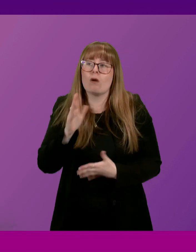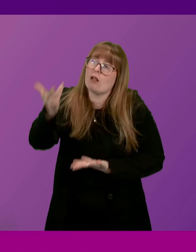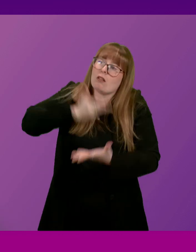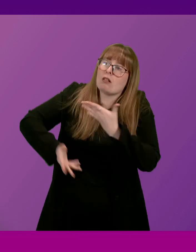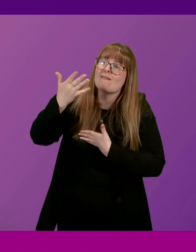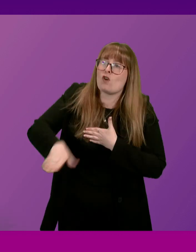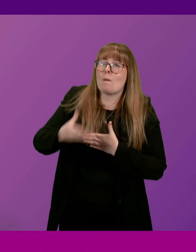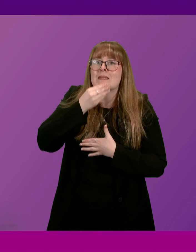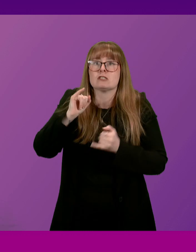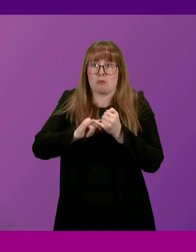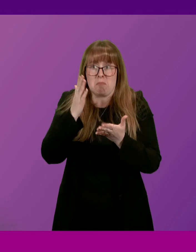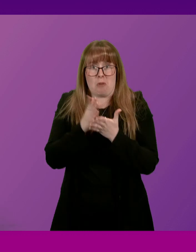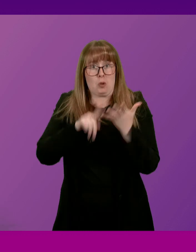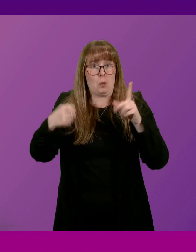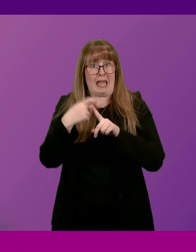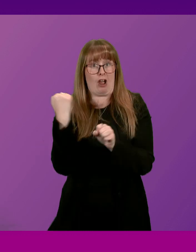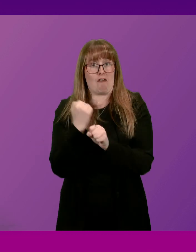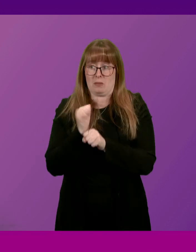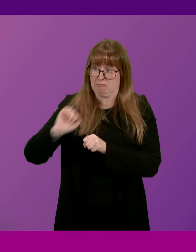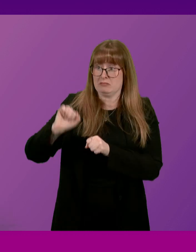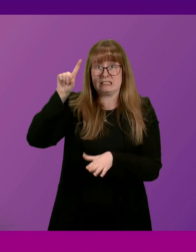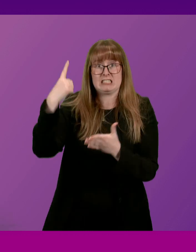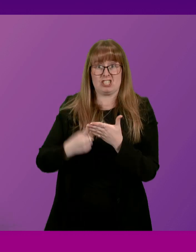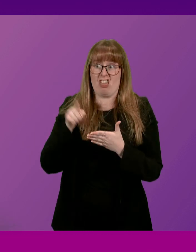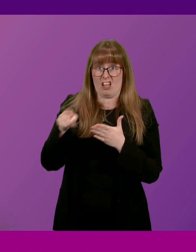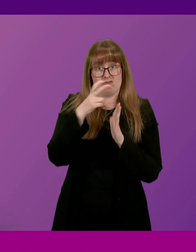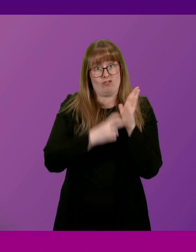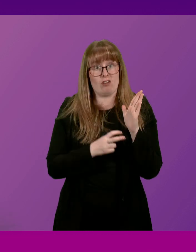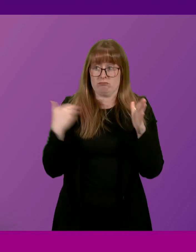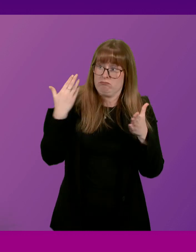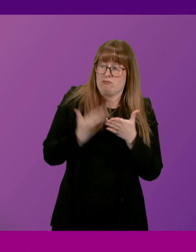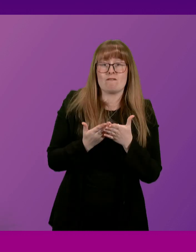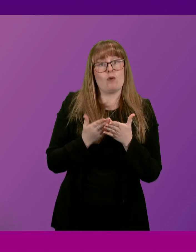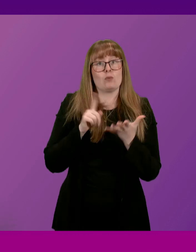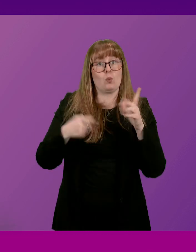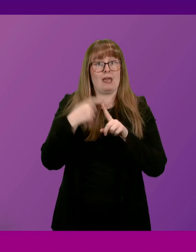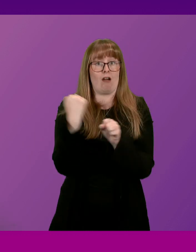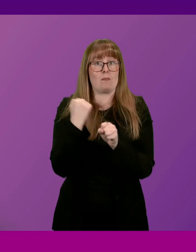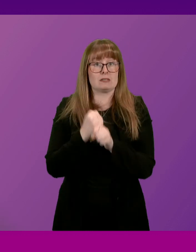actions of a United Kingdom Government when that is the record of the United Kingdom Government.